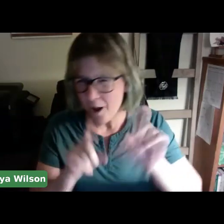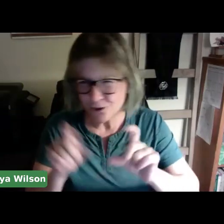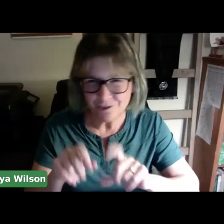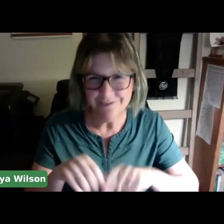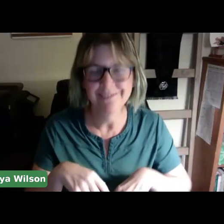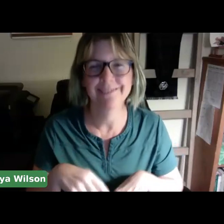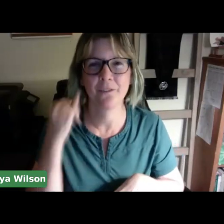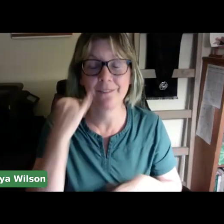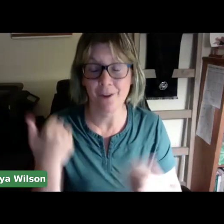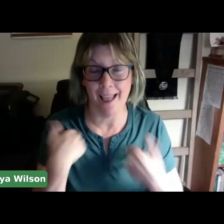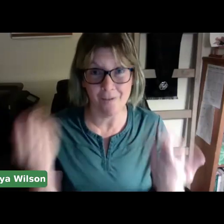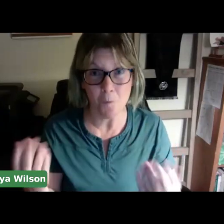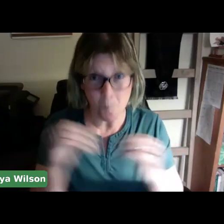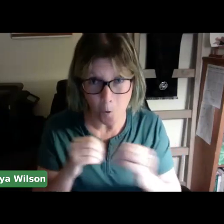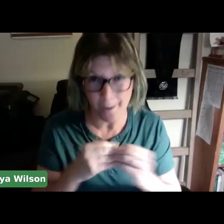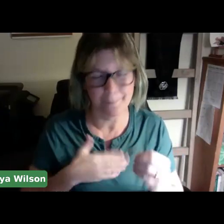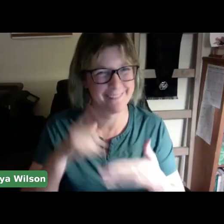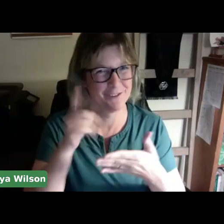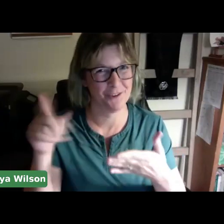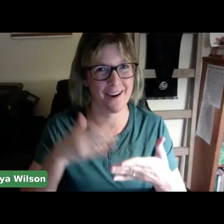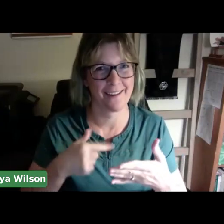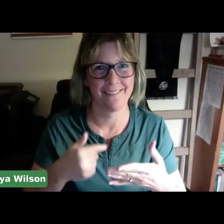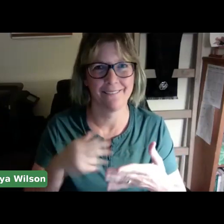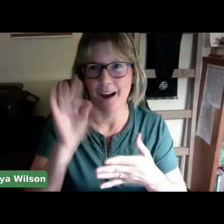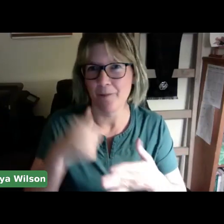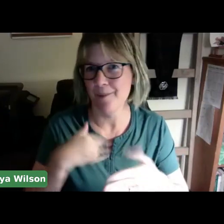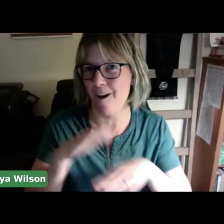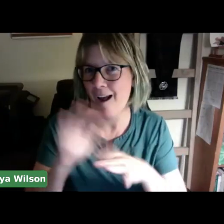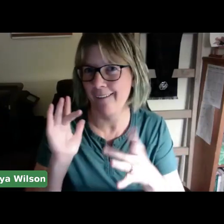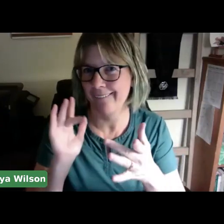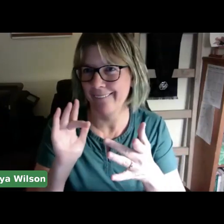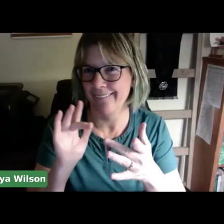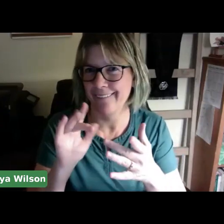So hopefully the answers some of your questions that you may have been holding. But please